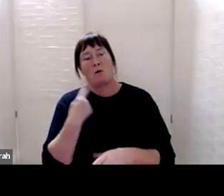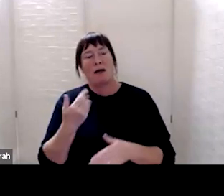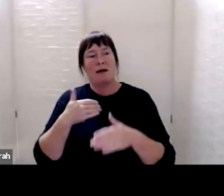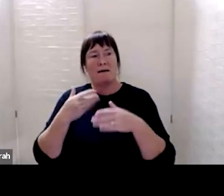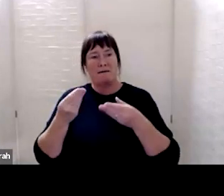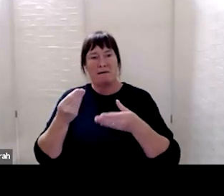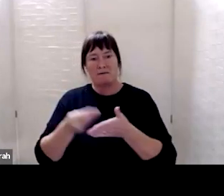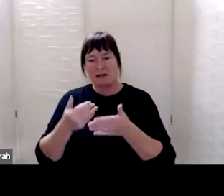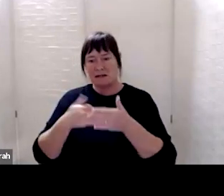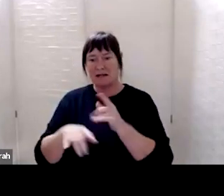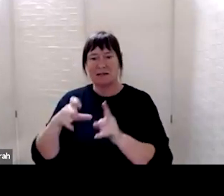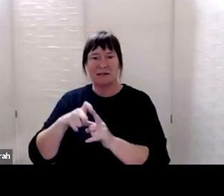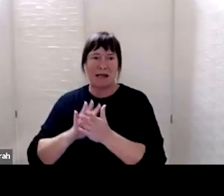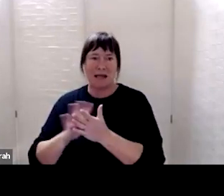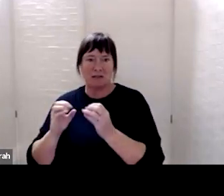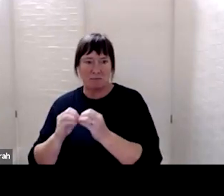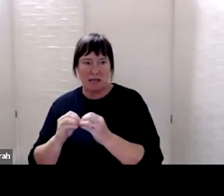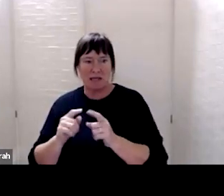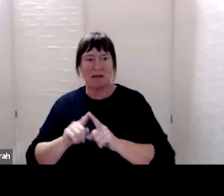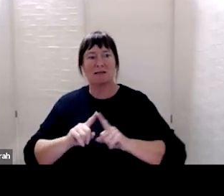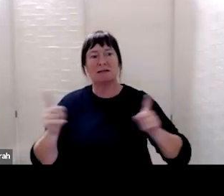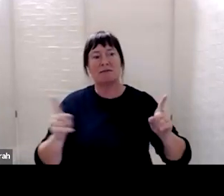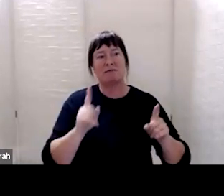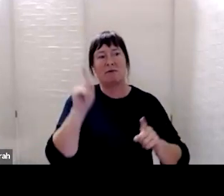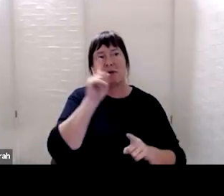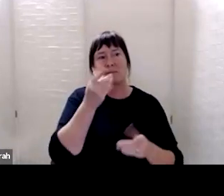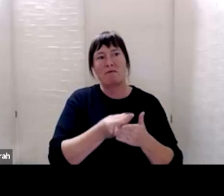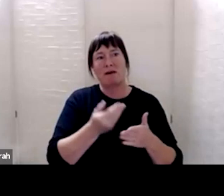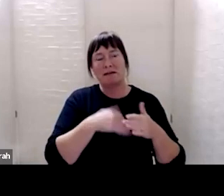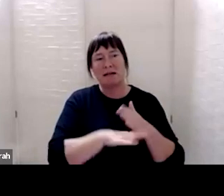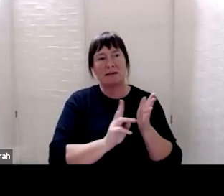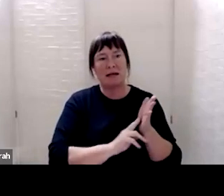as compared to those funded under a NASC like AccessAbility for example.